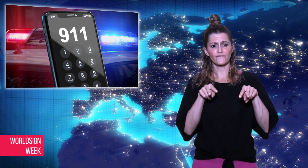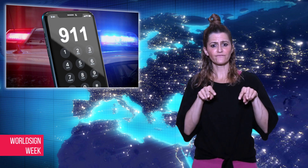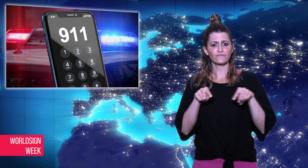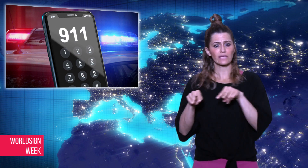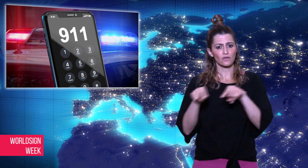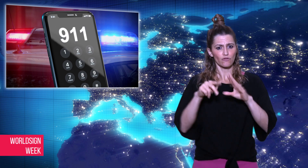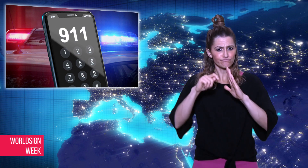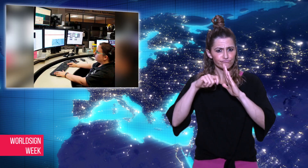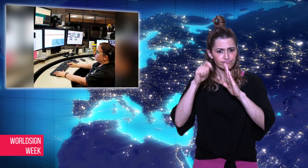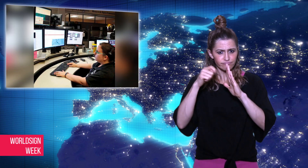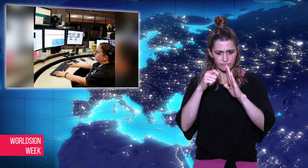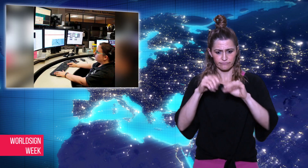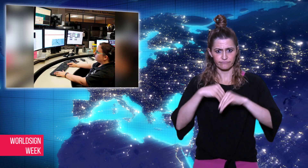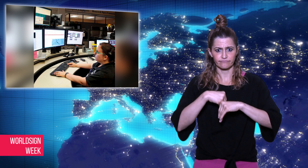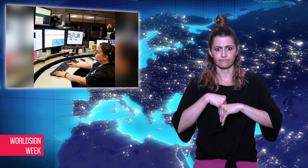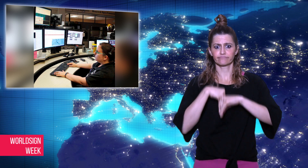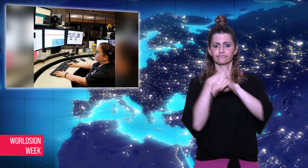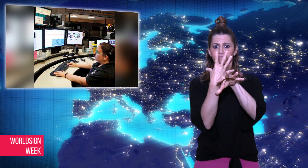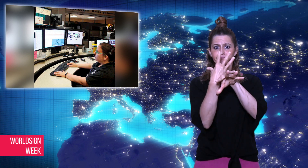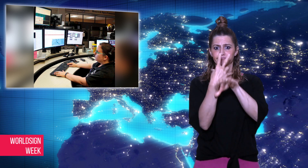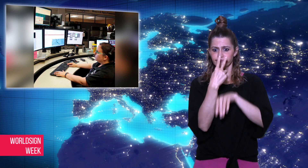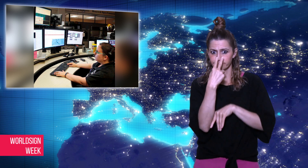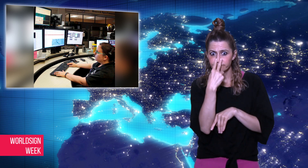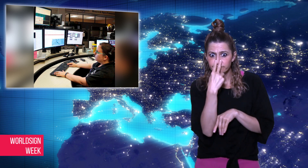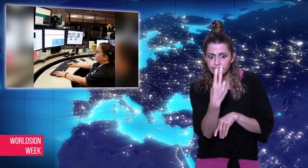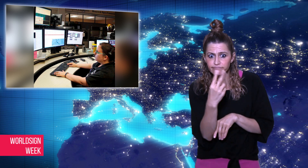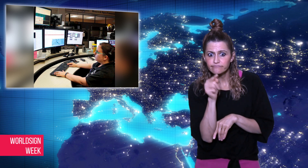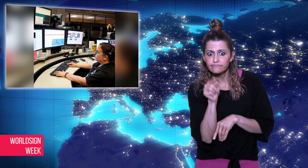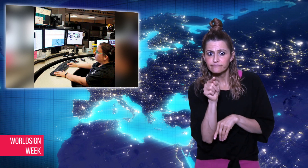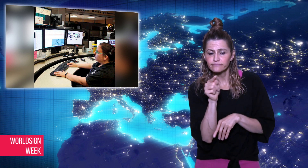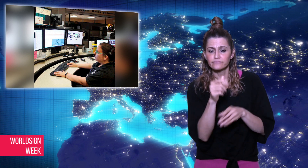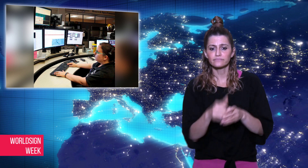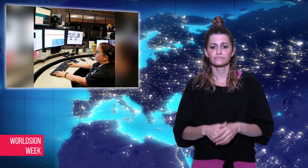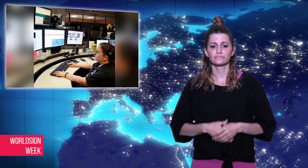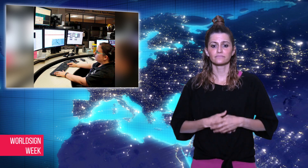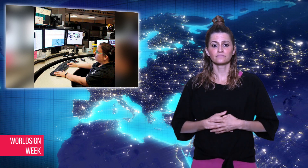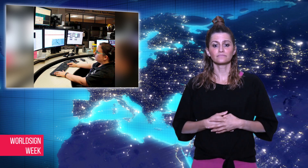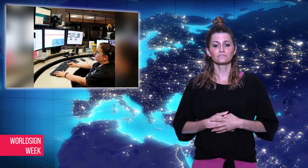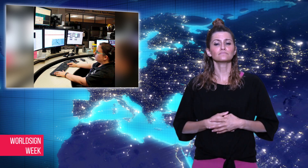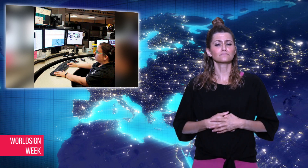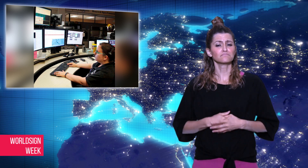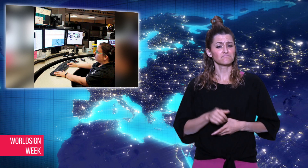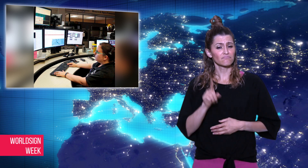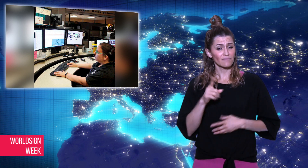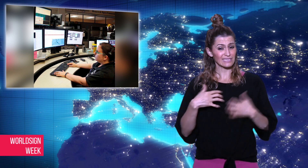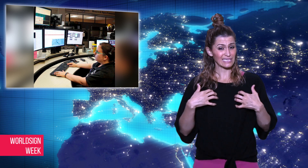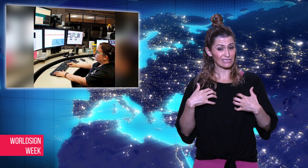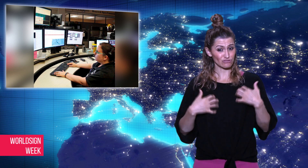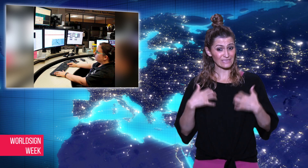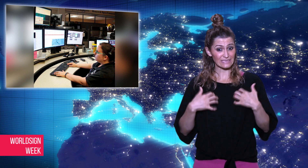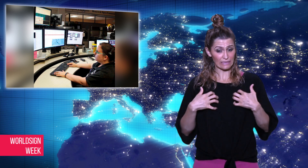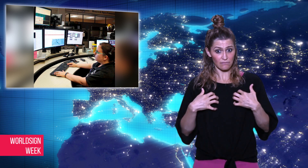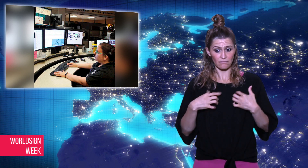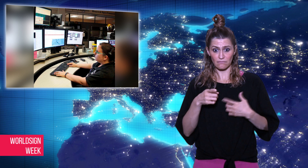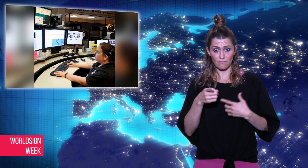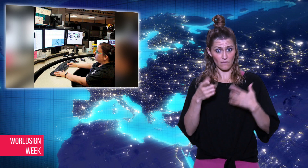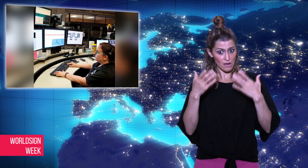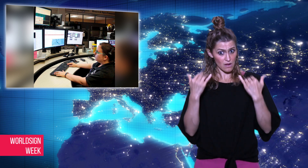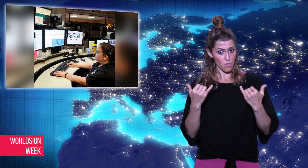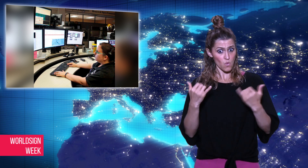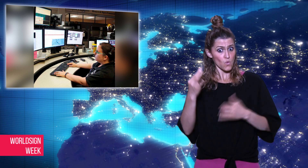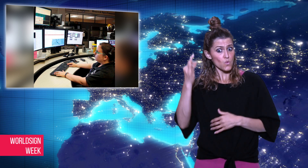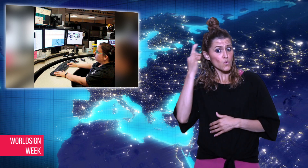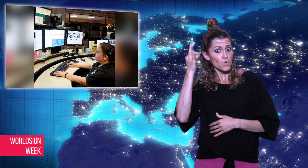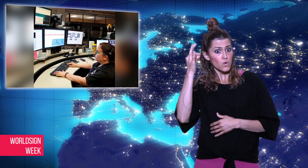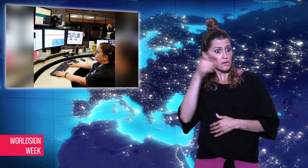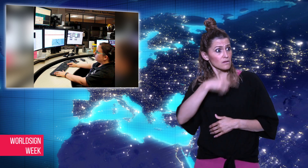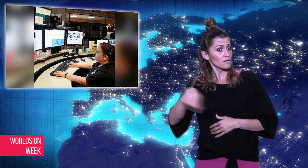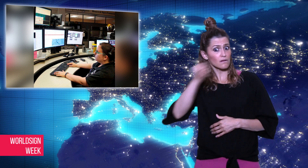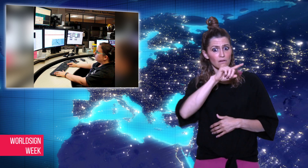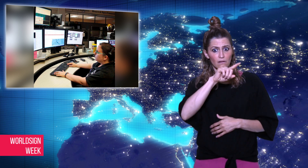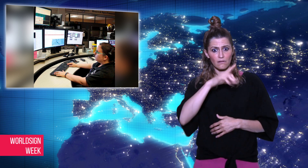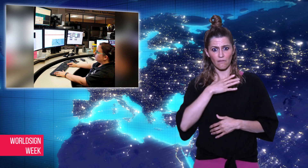Interestingly, hearing people are starting to make